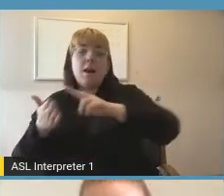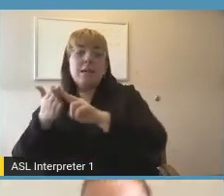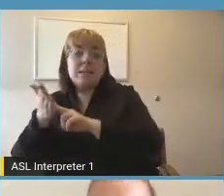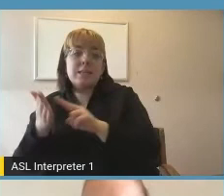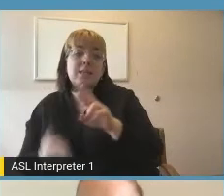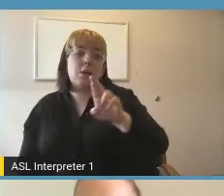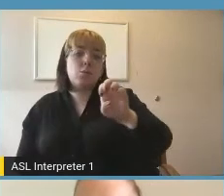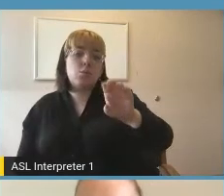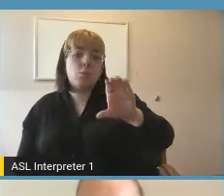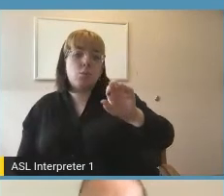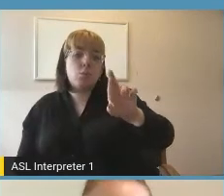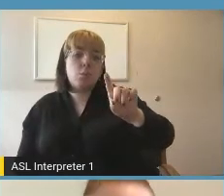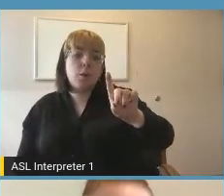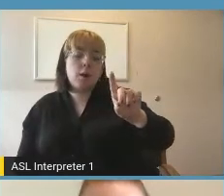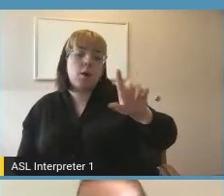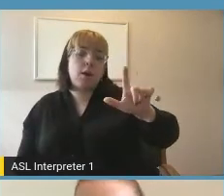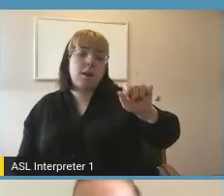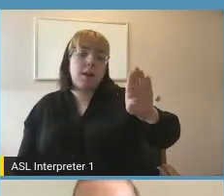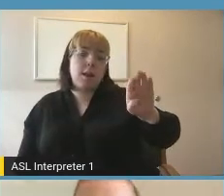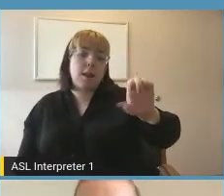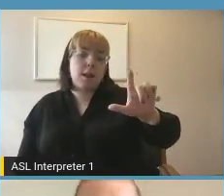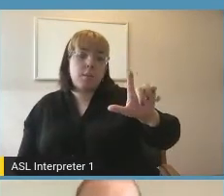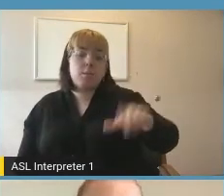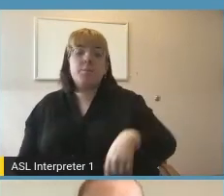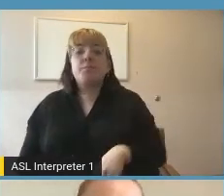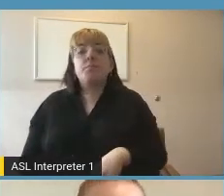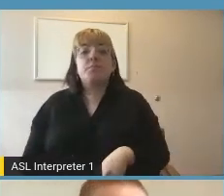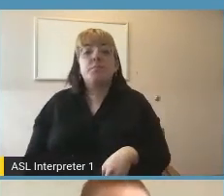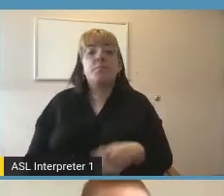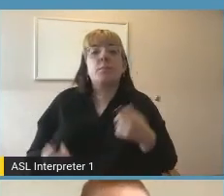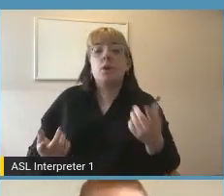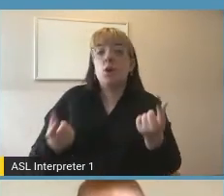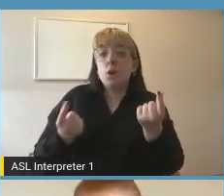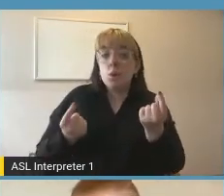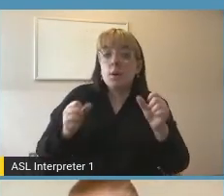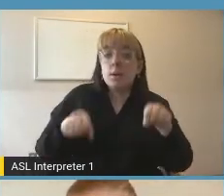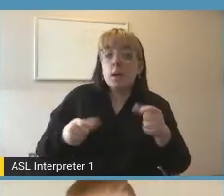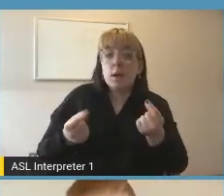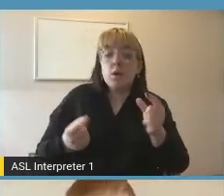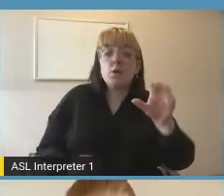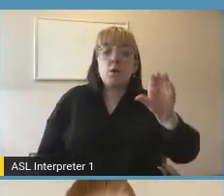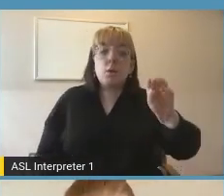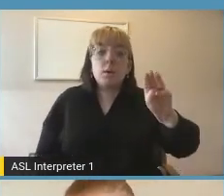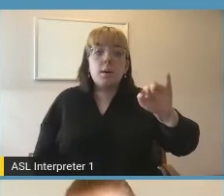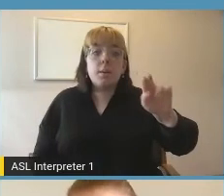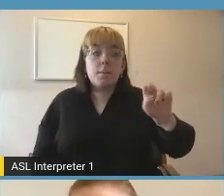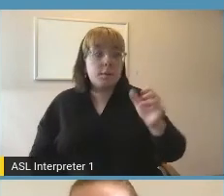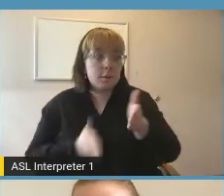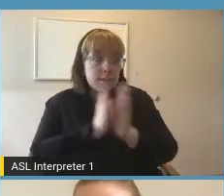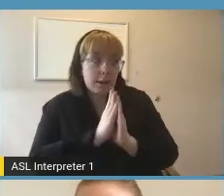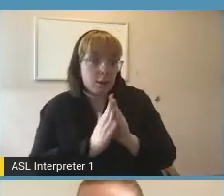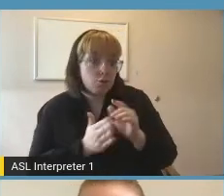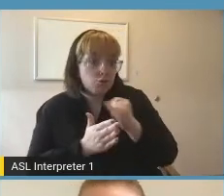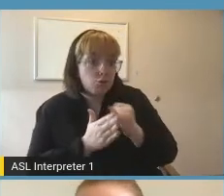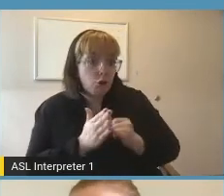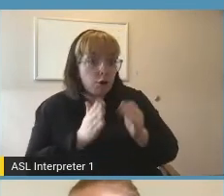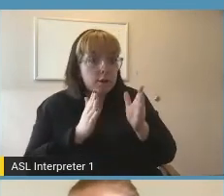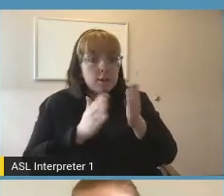The other thing is to do is a bespoke commission you can ask an artist creator in your communities,